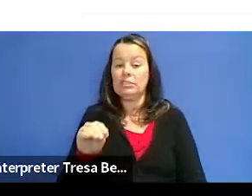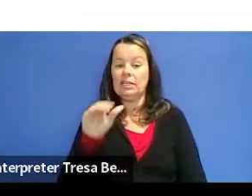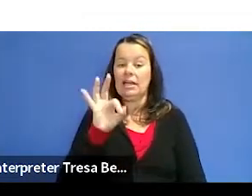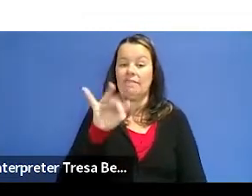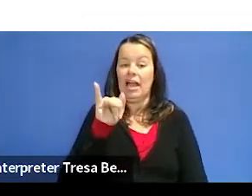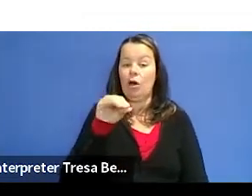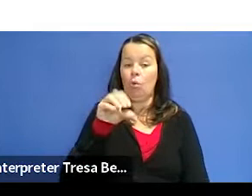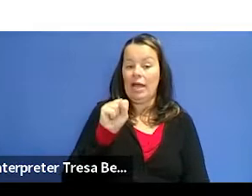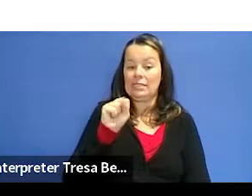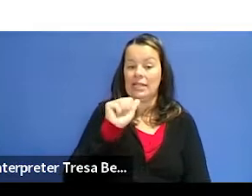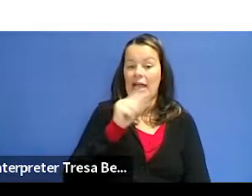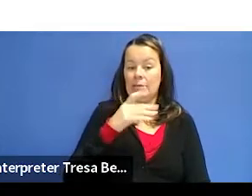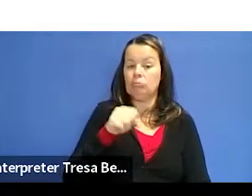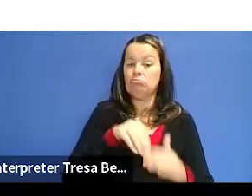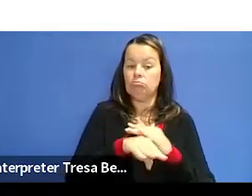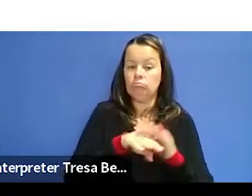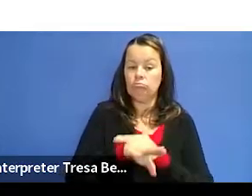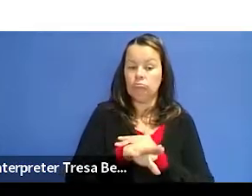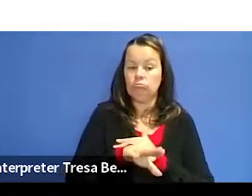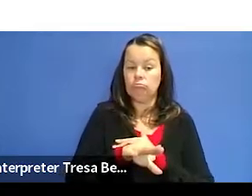75% of Android apps were fully accessible.